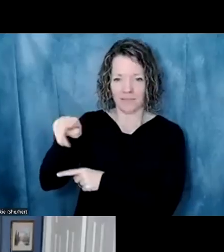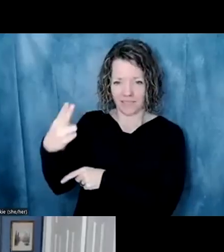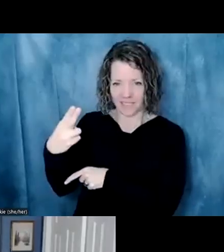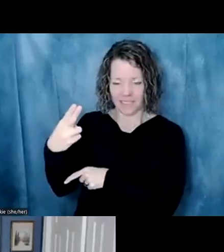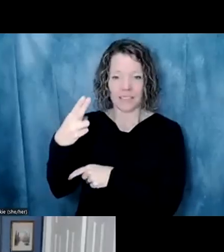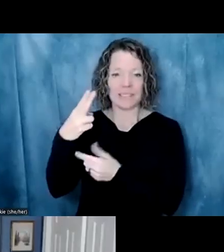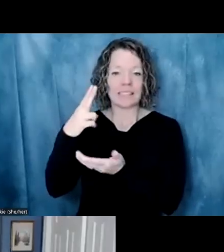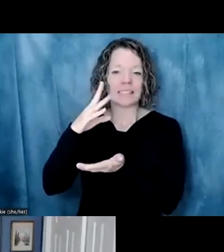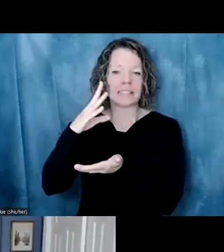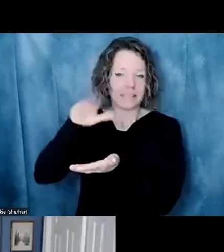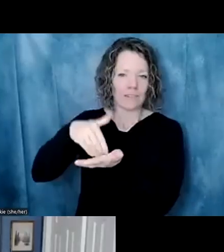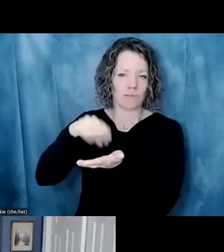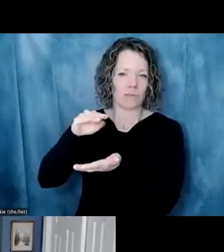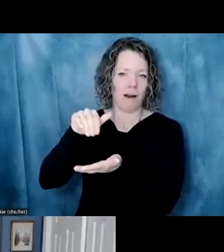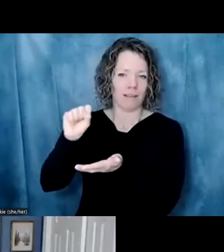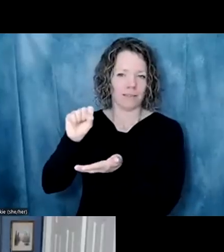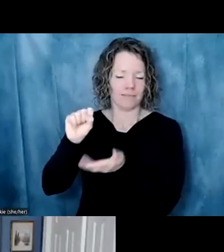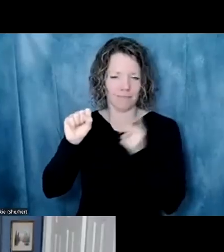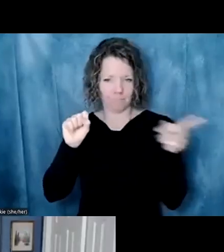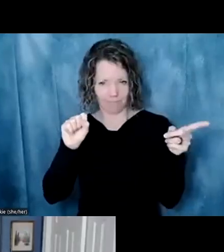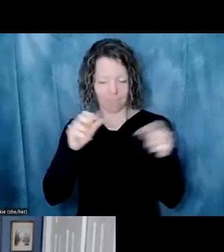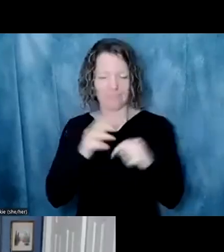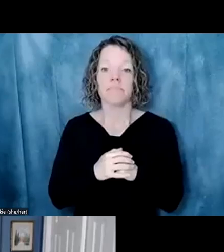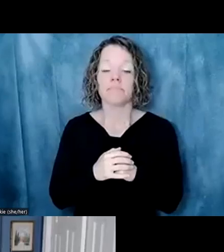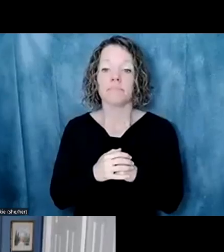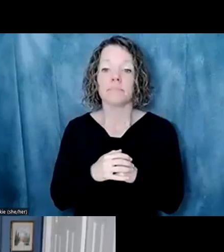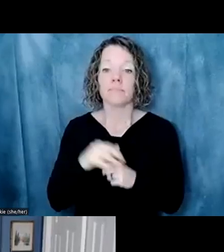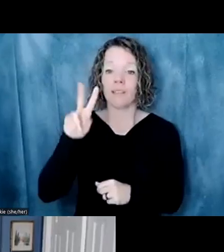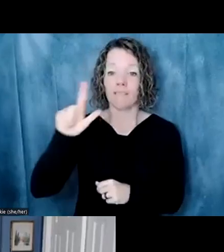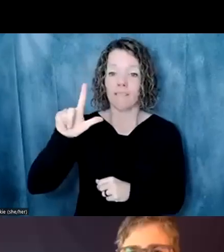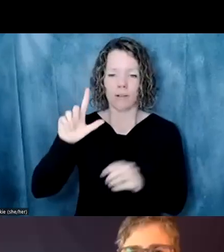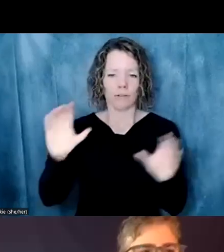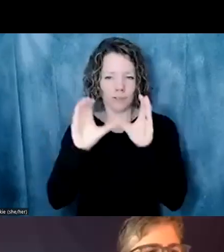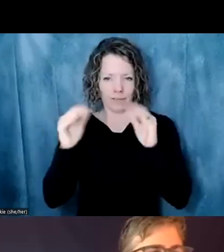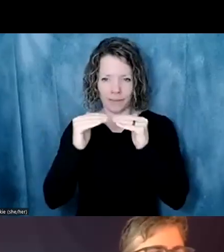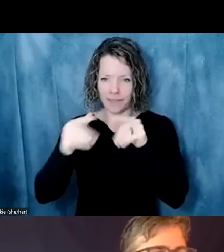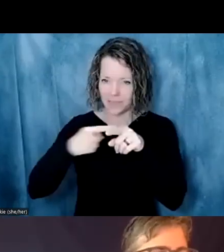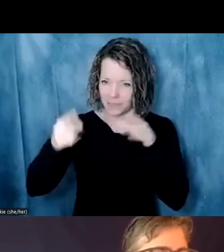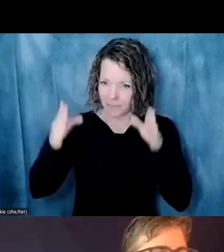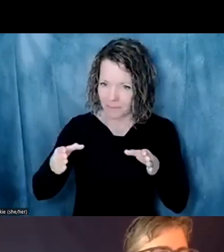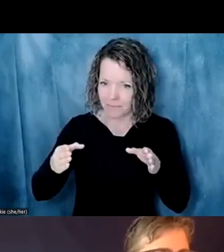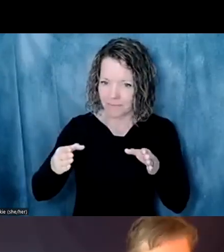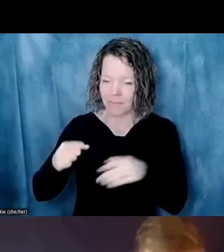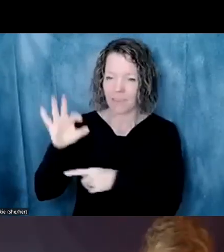Massachusetts Division. Val is a Certified Peer Specialist and Forensic Peer Specialist